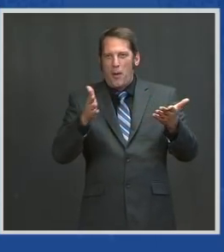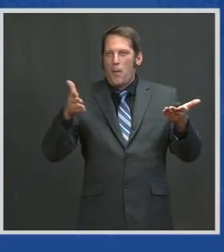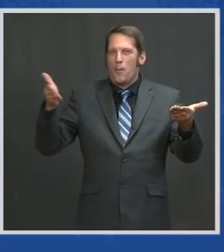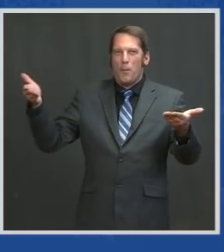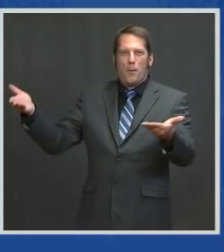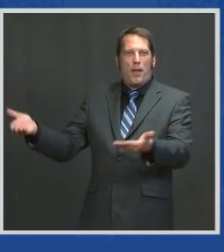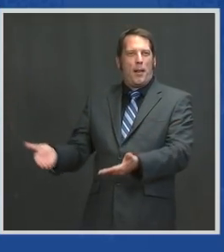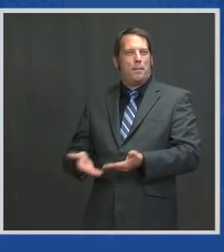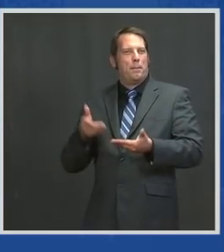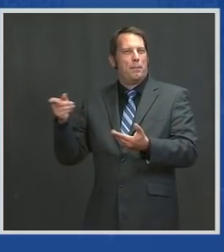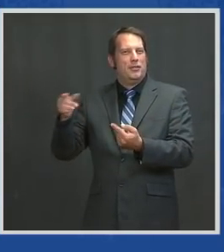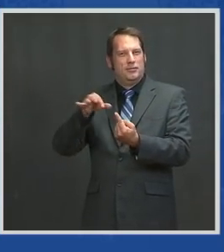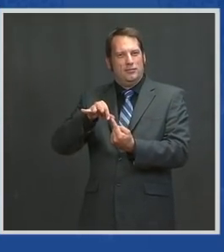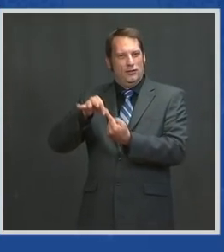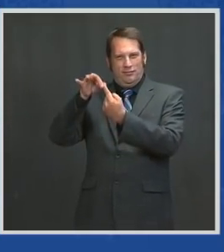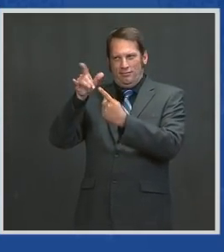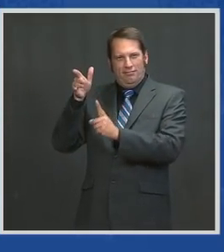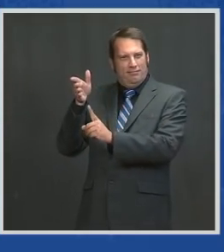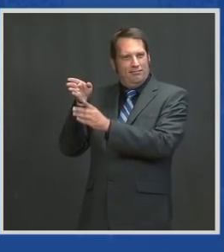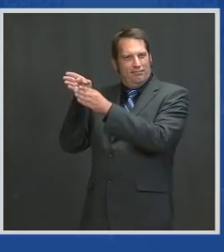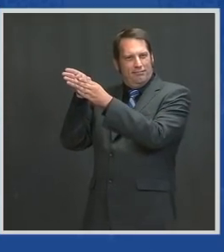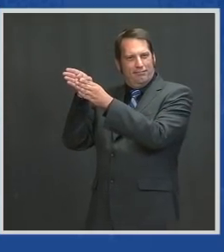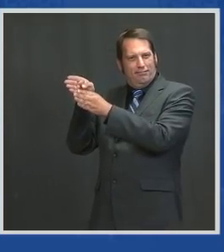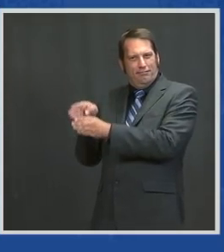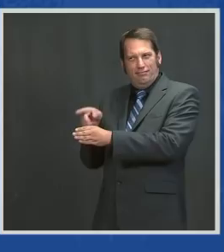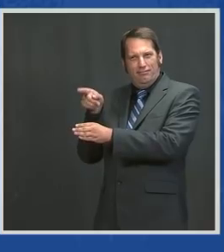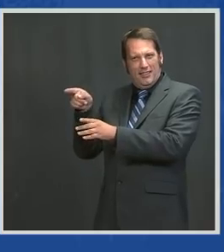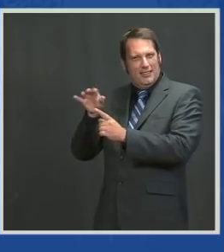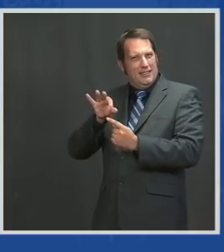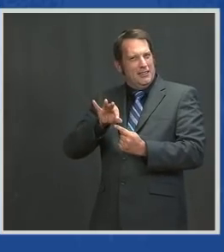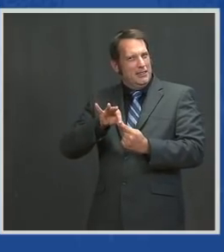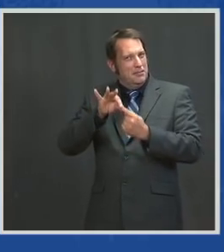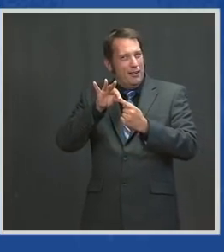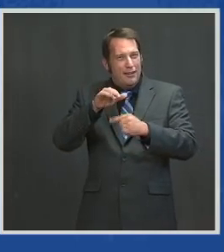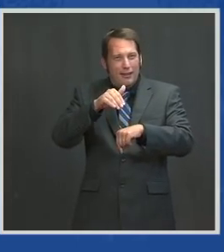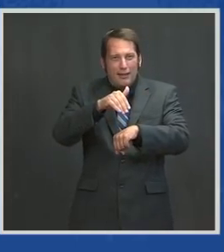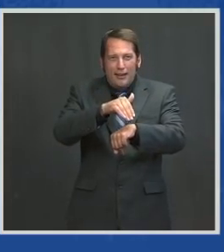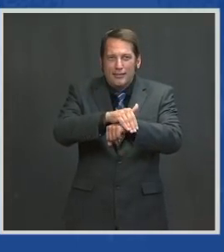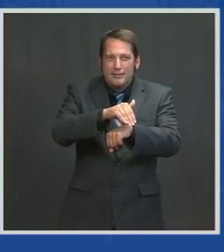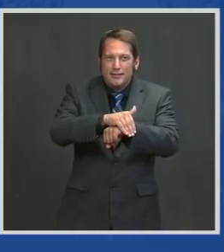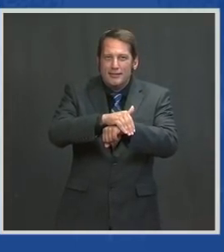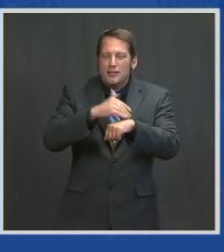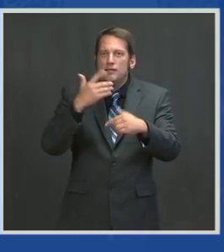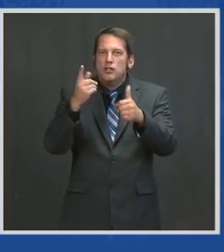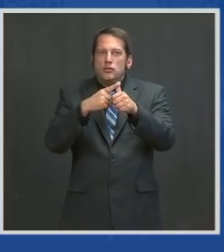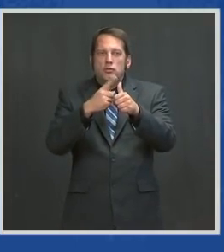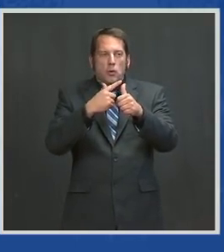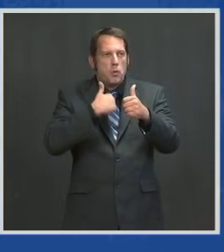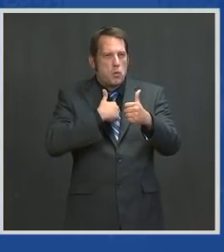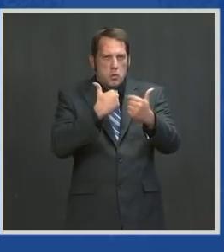Before we get started, I got to first say thank you. Thank you to Colonel Jessica Snyder,